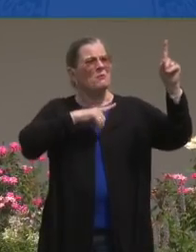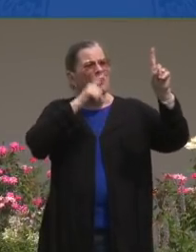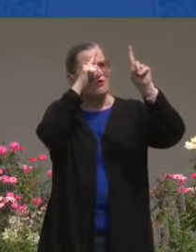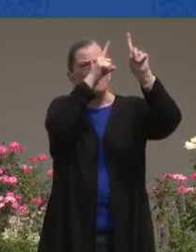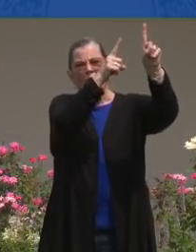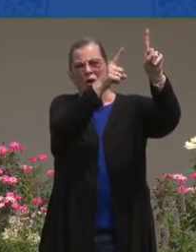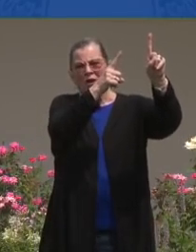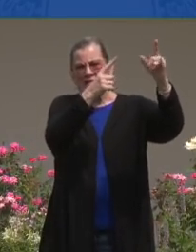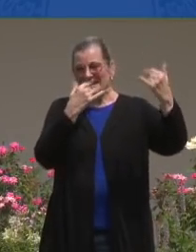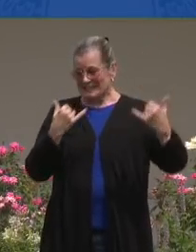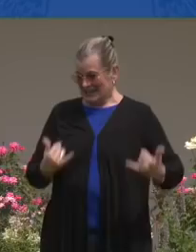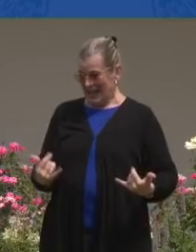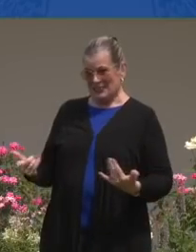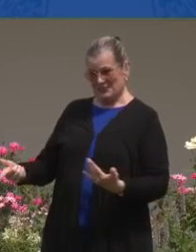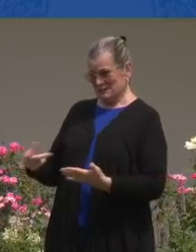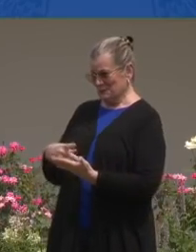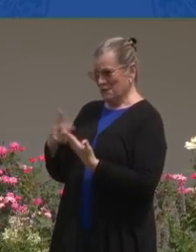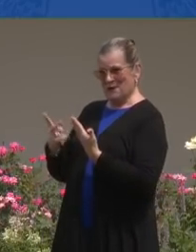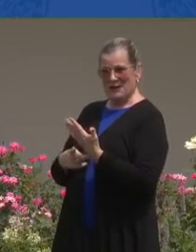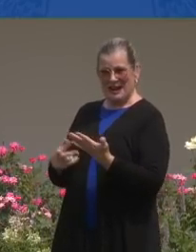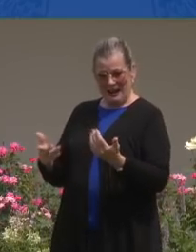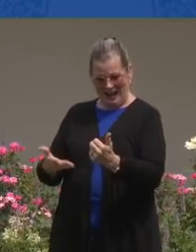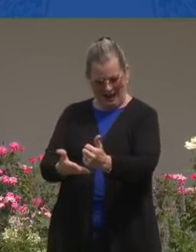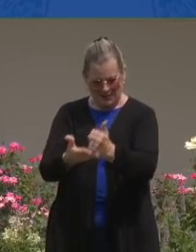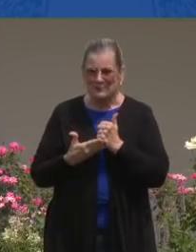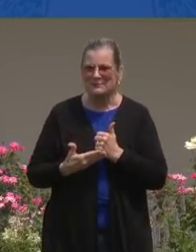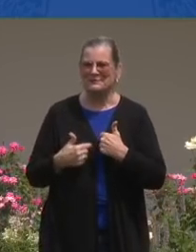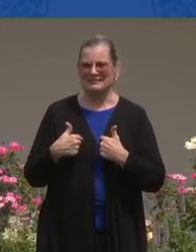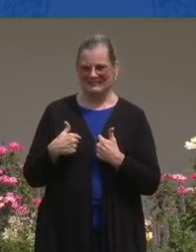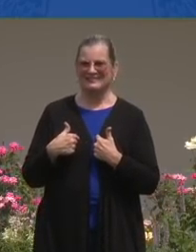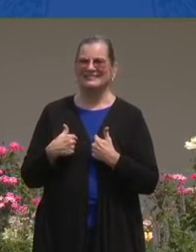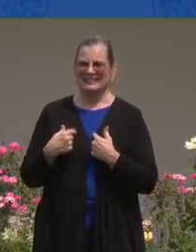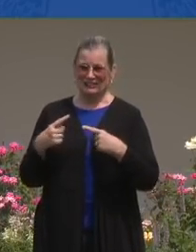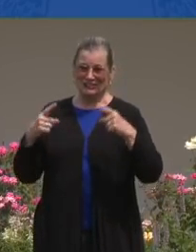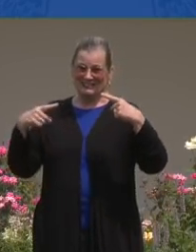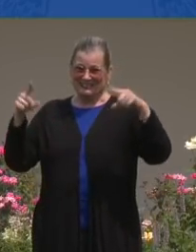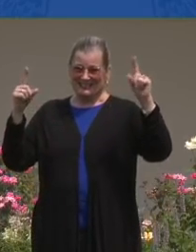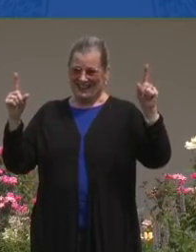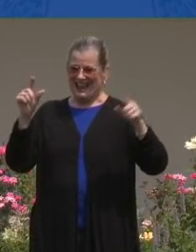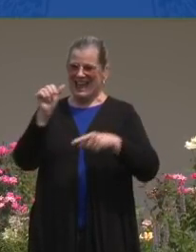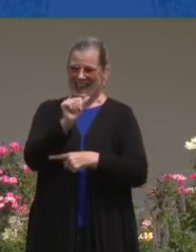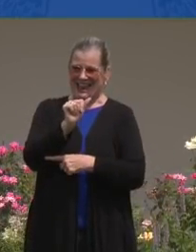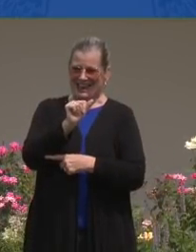It is thanks to the ADA, which paved the way for me with the full support of President Biden.